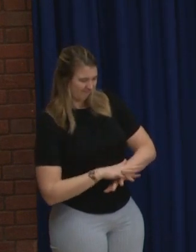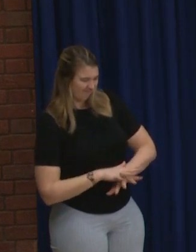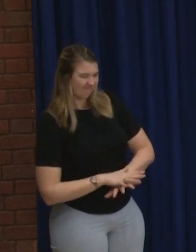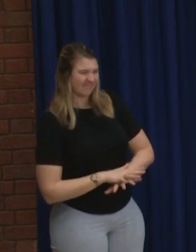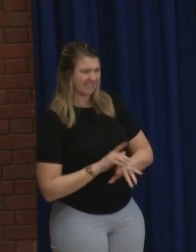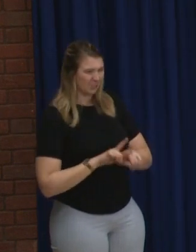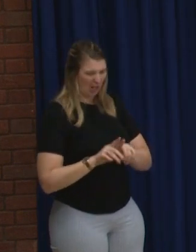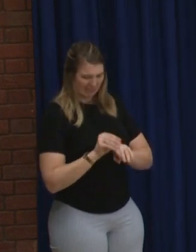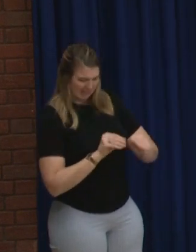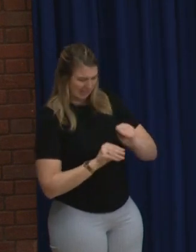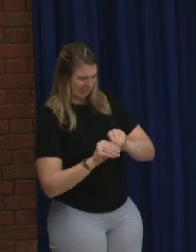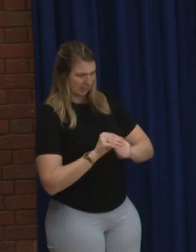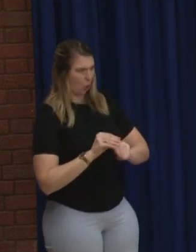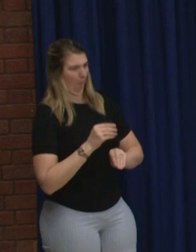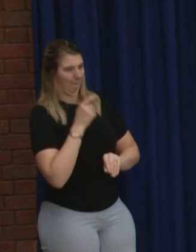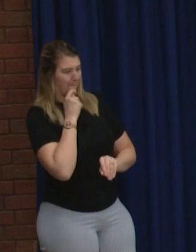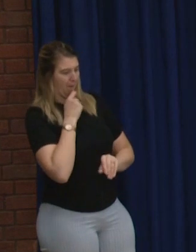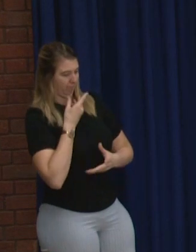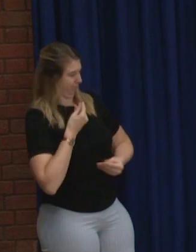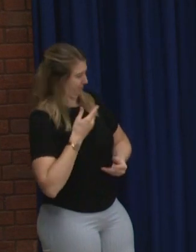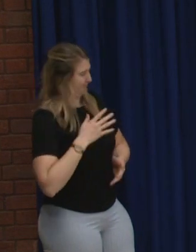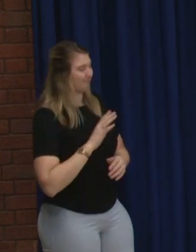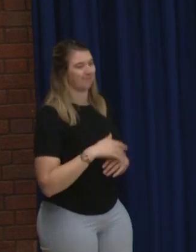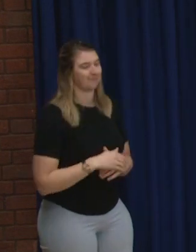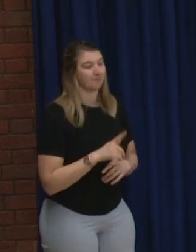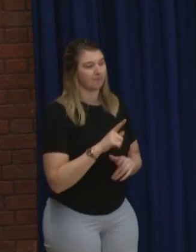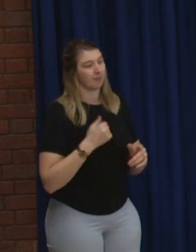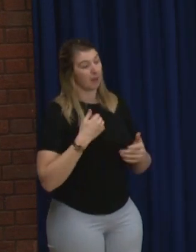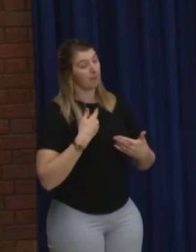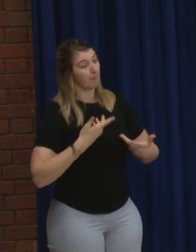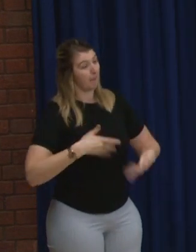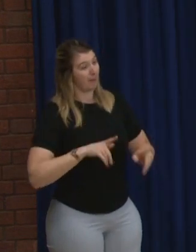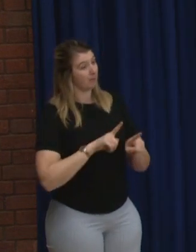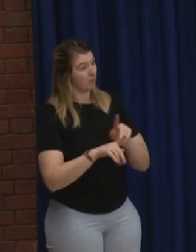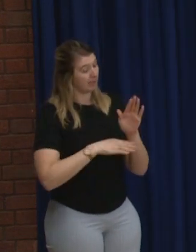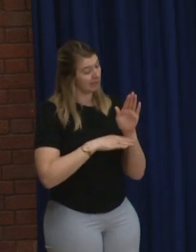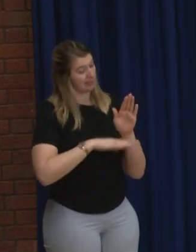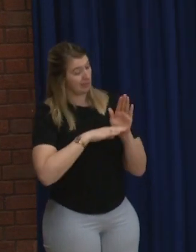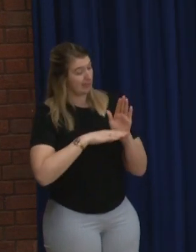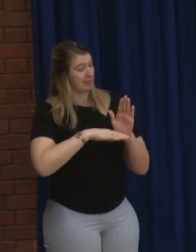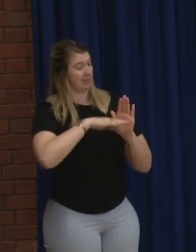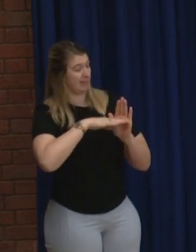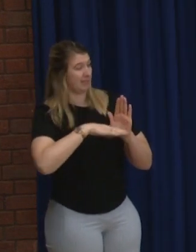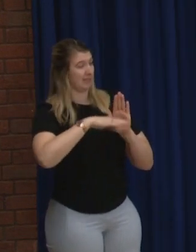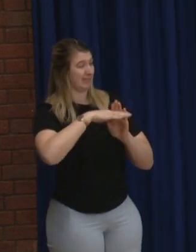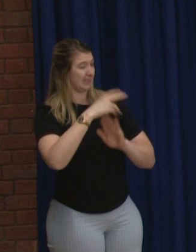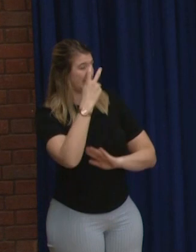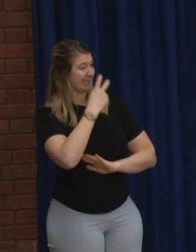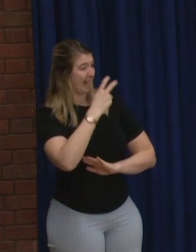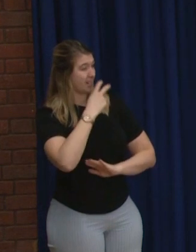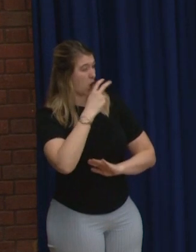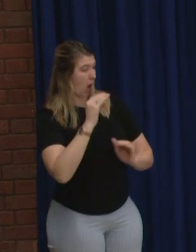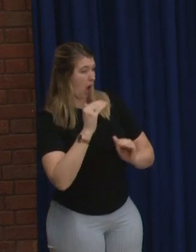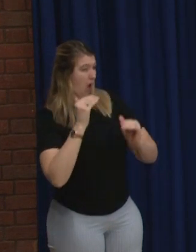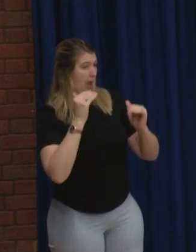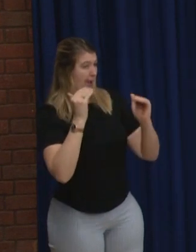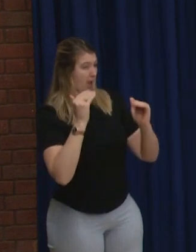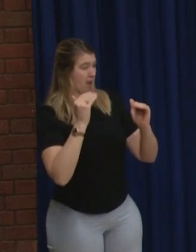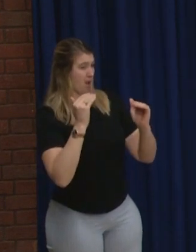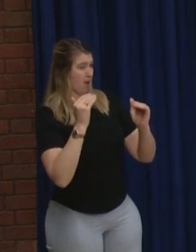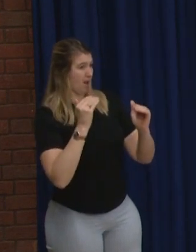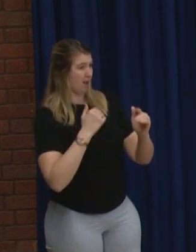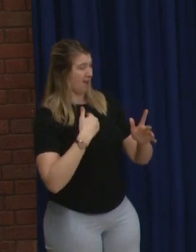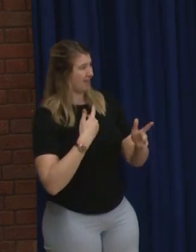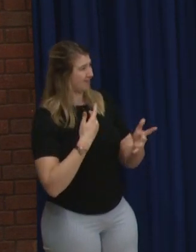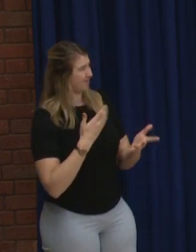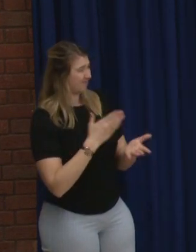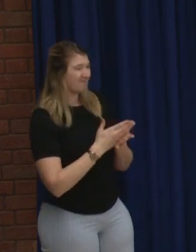got to a certain level of seniority in various different fields, and I've lost my passion,